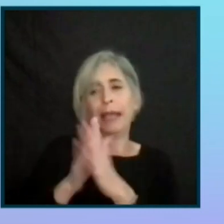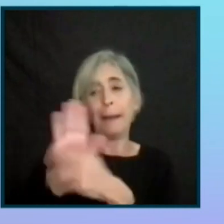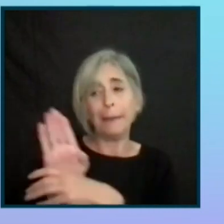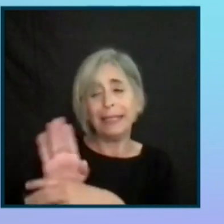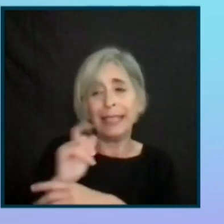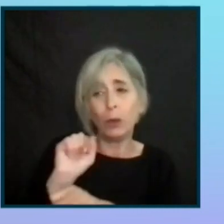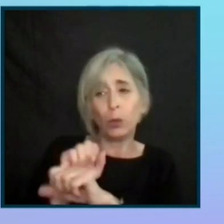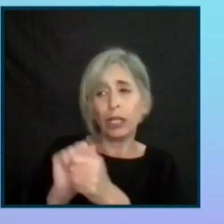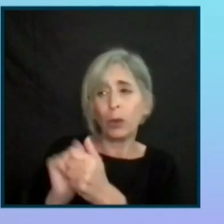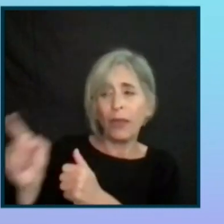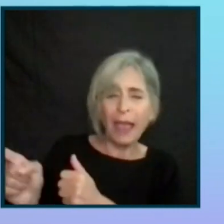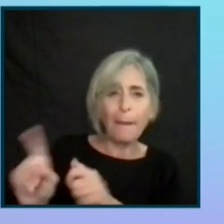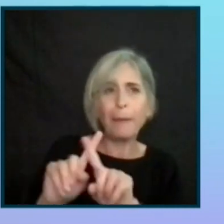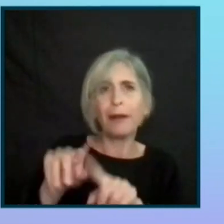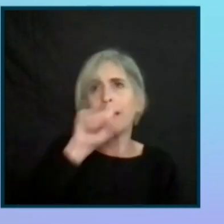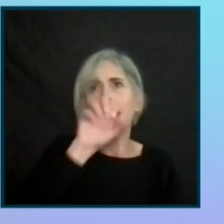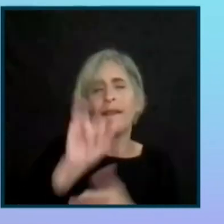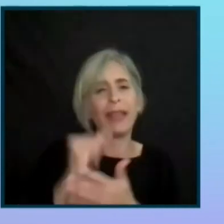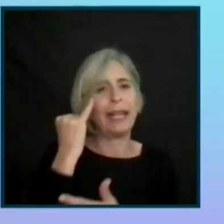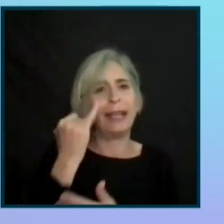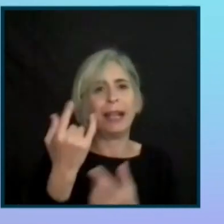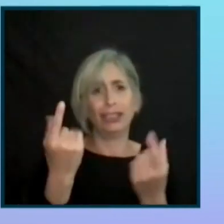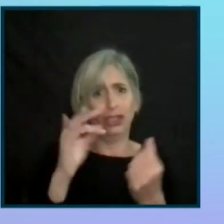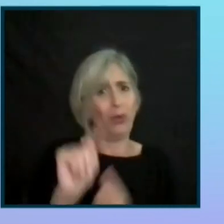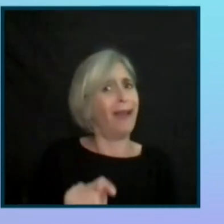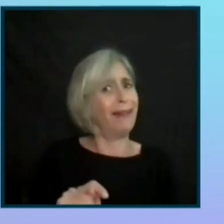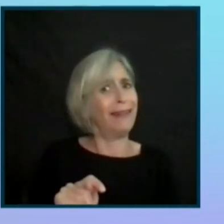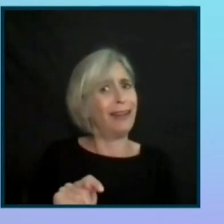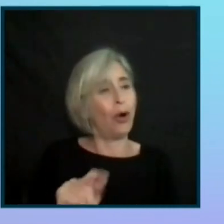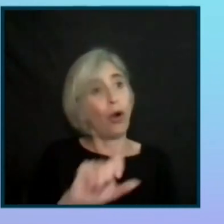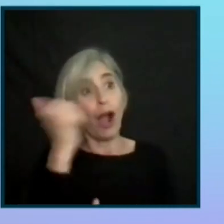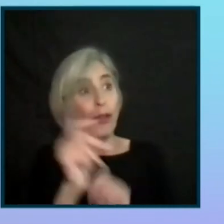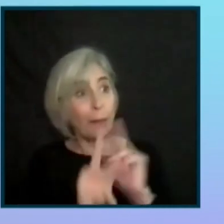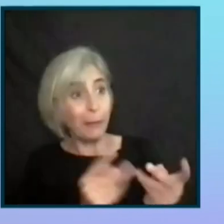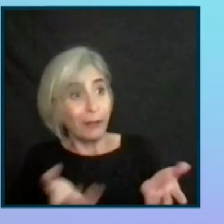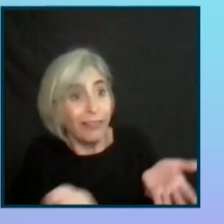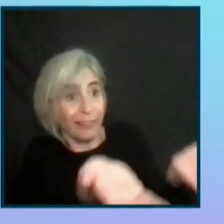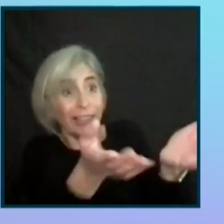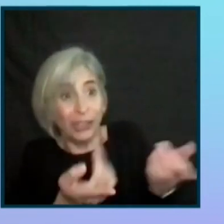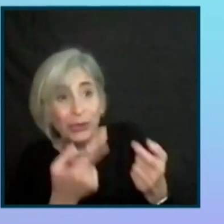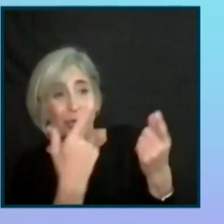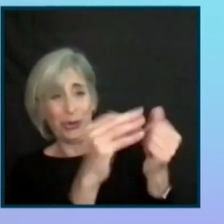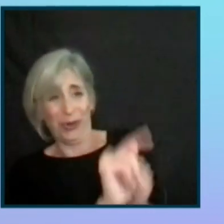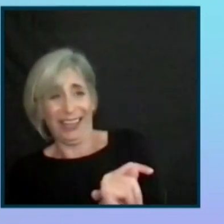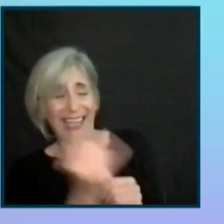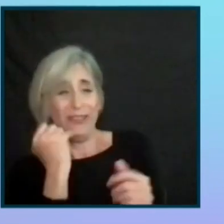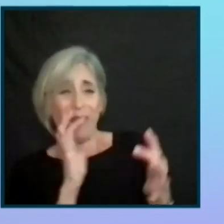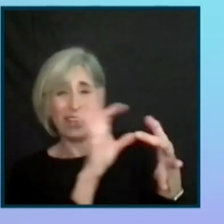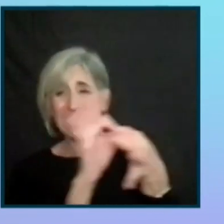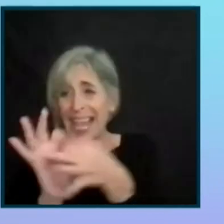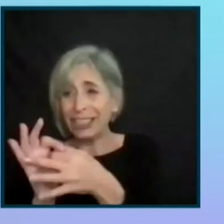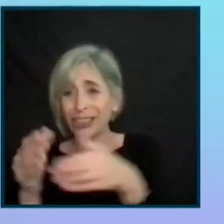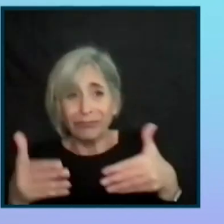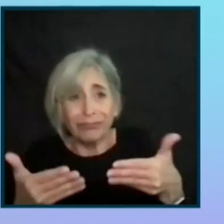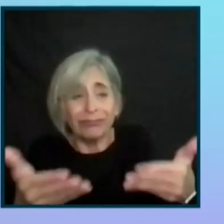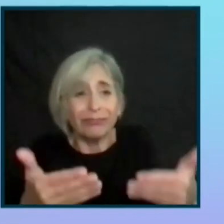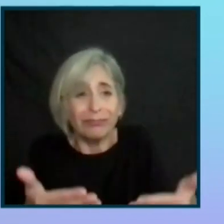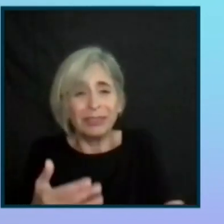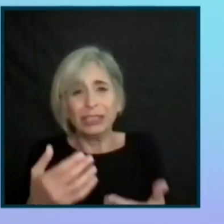but I'd love that idea, let's do that, or let somebody else do that like somebody, if somebody has the connections, please do it, happy to help.